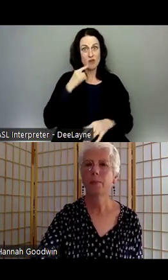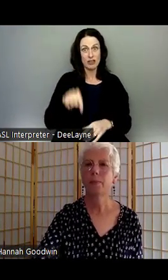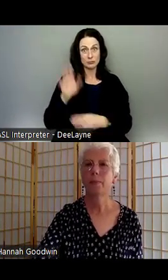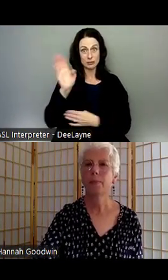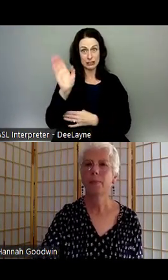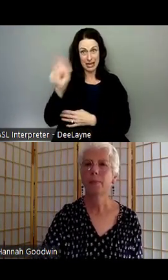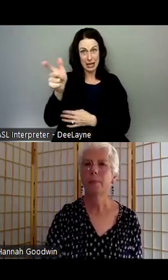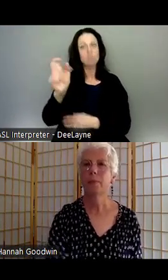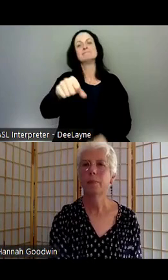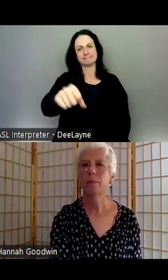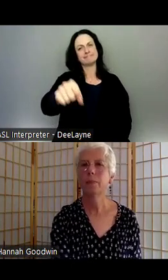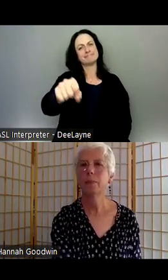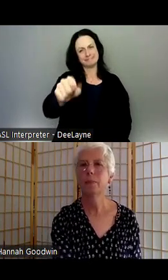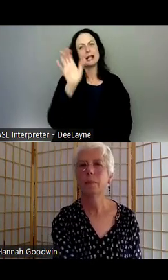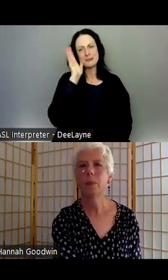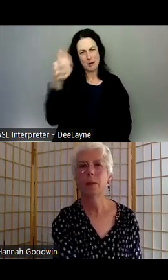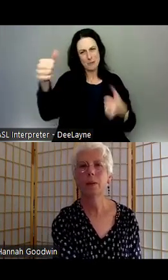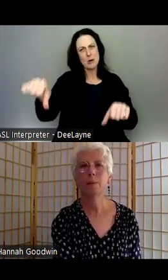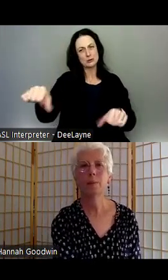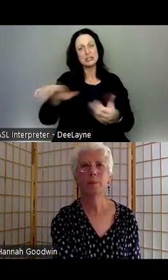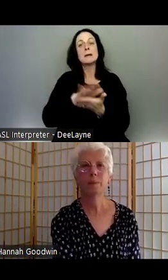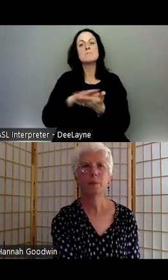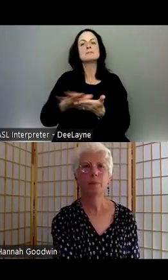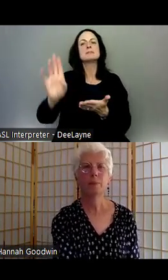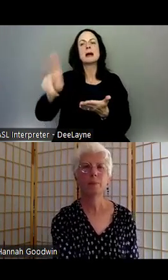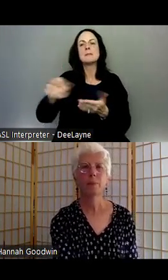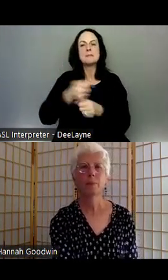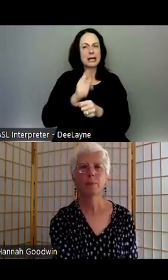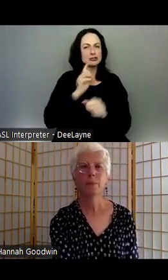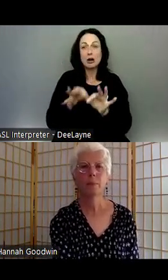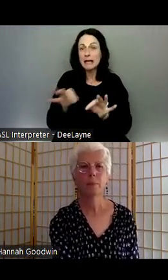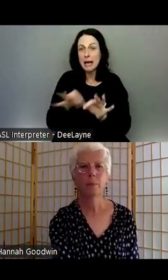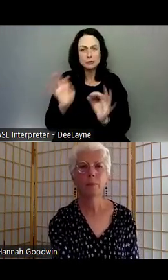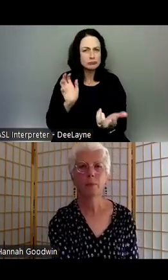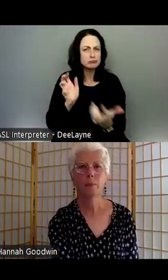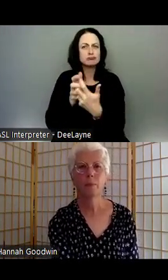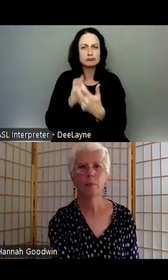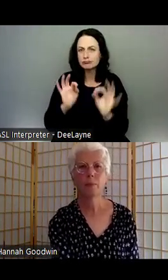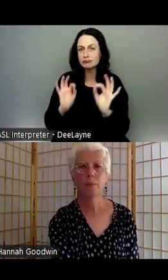And yes, we will be polishing it up, making sure all the captions are situated